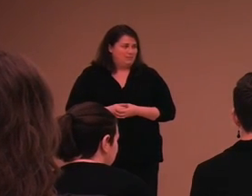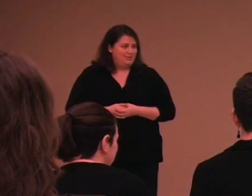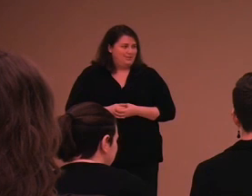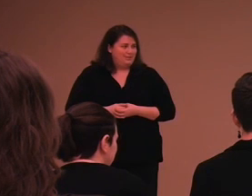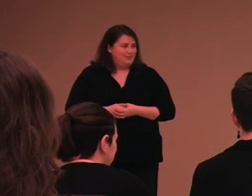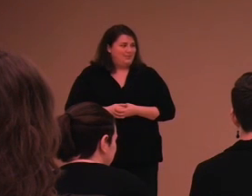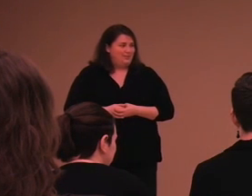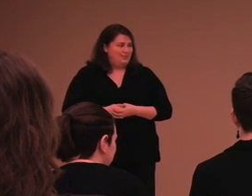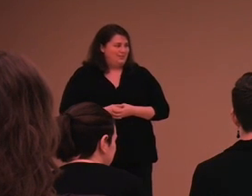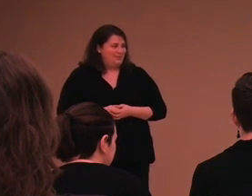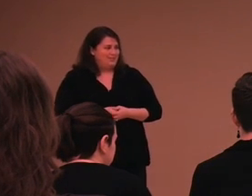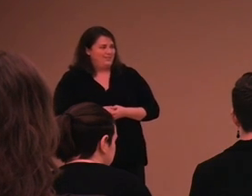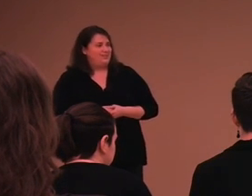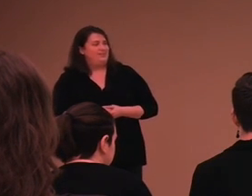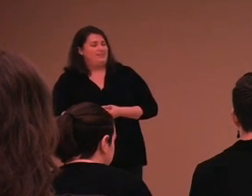I've actually had that question before